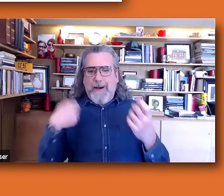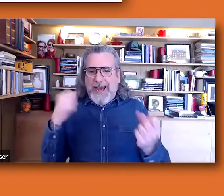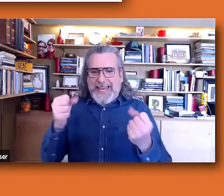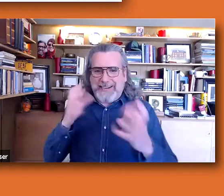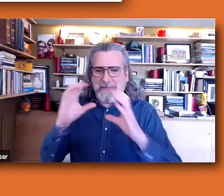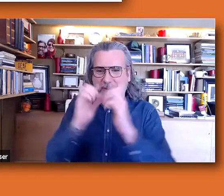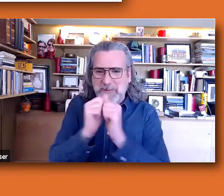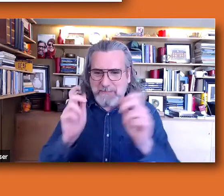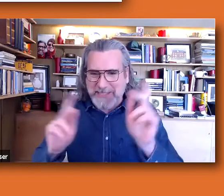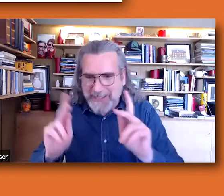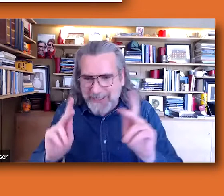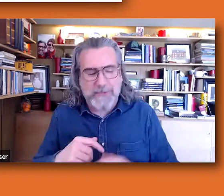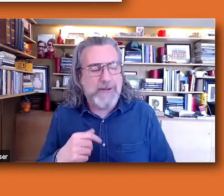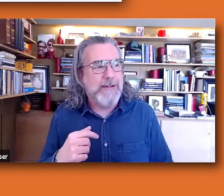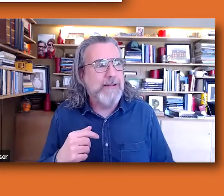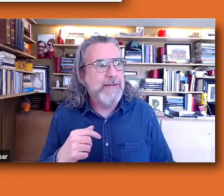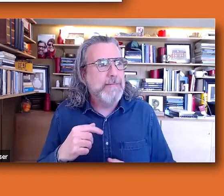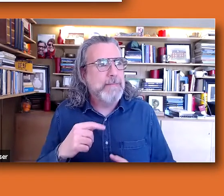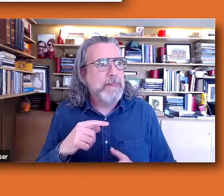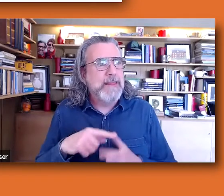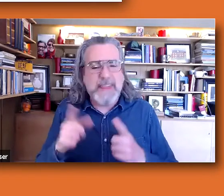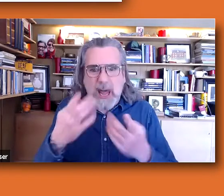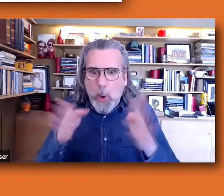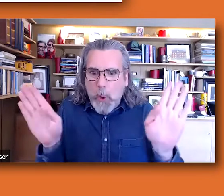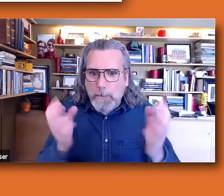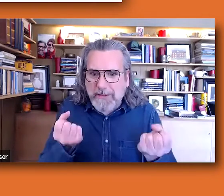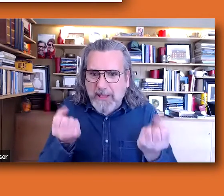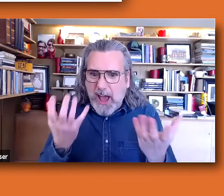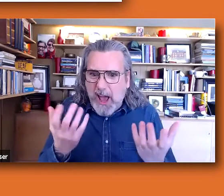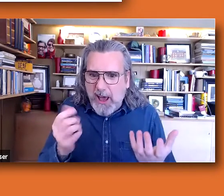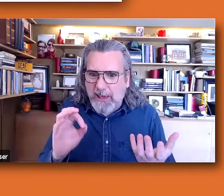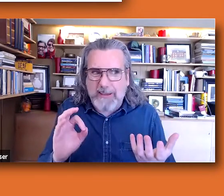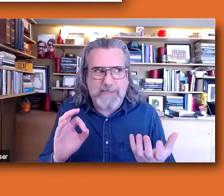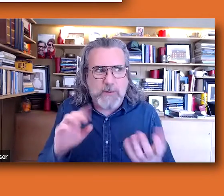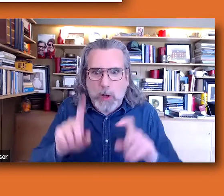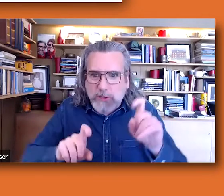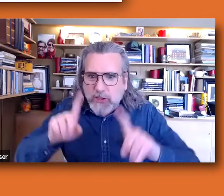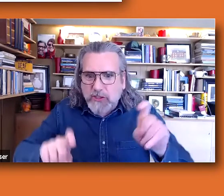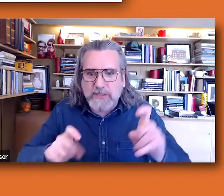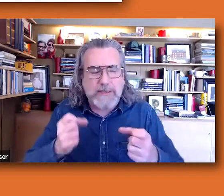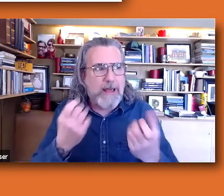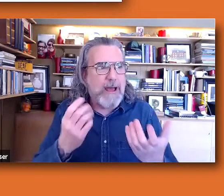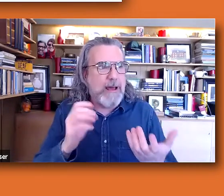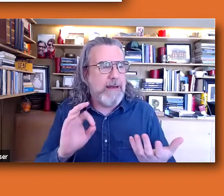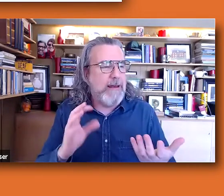that through sign language, I could communicate with people, and that opened a lot of doors for me.